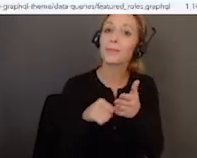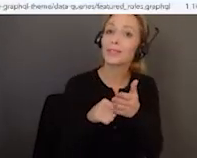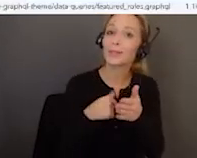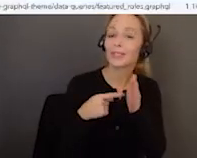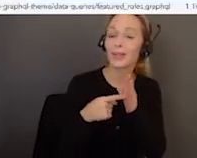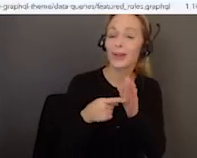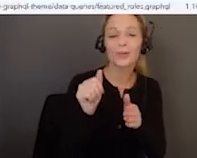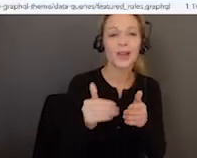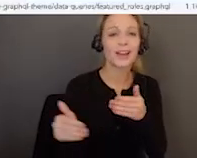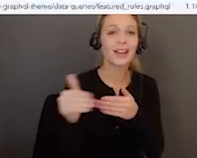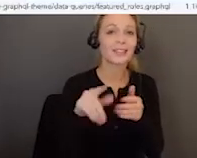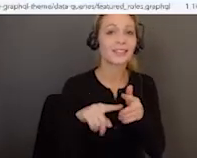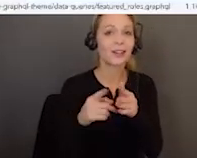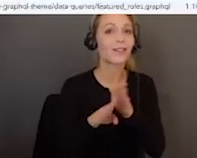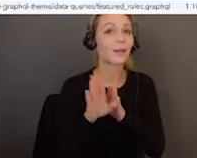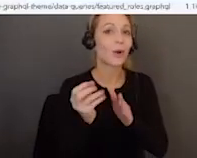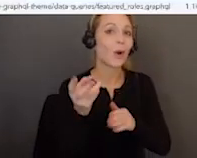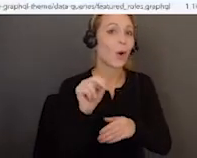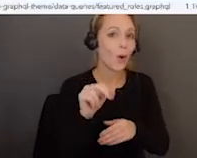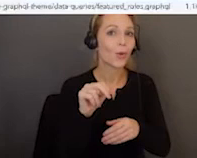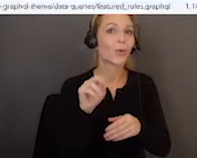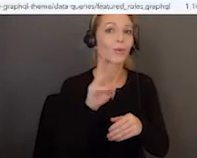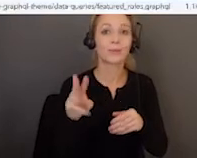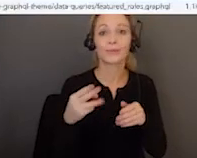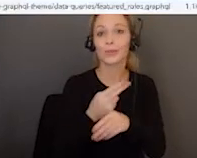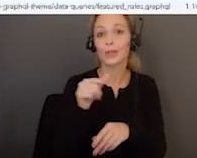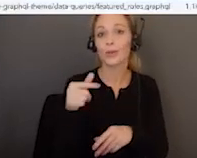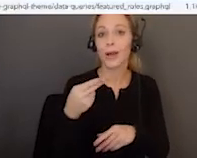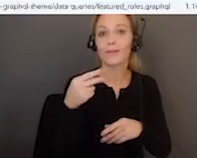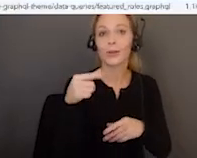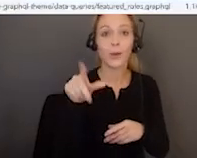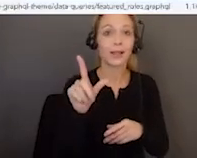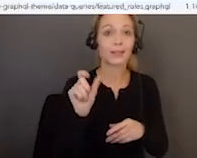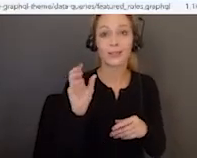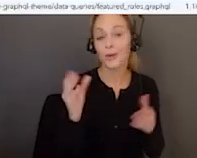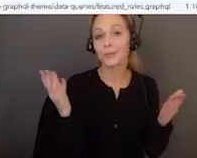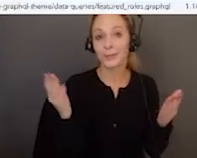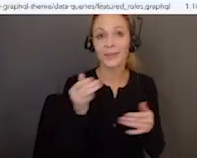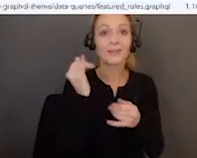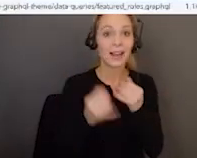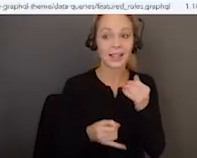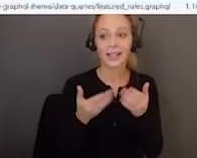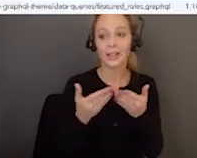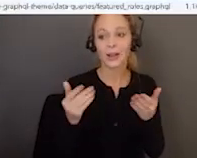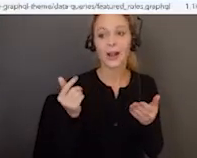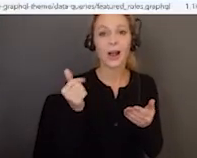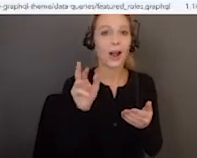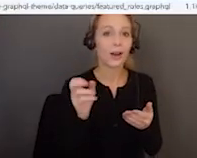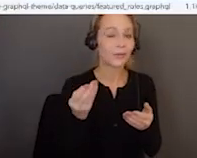TODAY SO YOU CAN HAVE A HEAD START. SO FINALLY, HERE ARE A FEW THOUGHTS ON HOW TO GET STARTED WITH THE DATA LAYER.